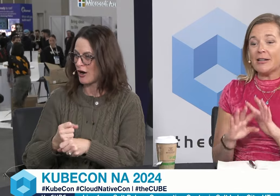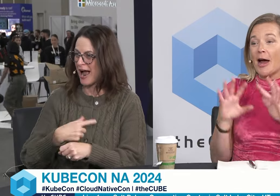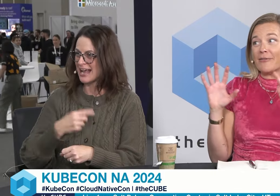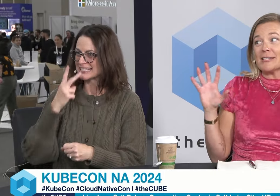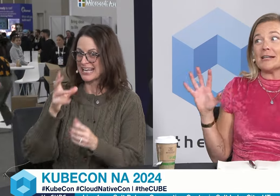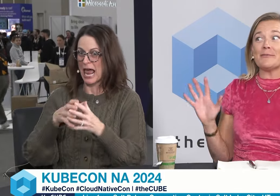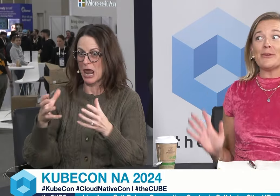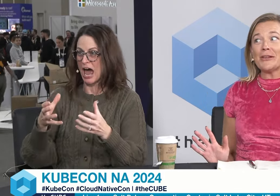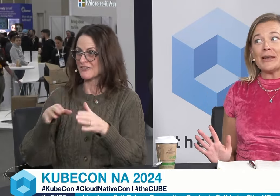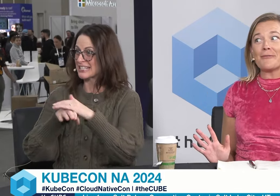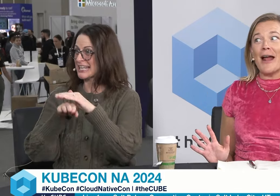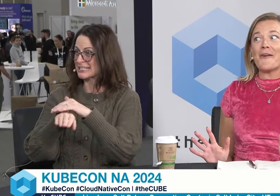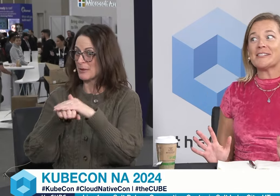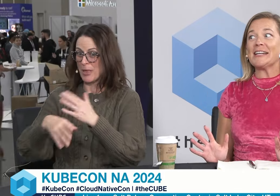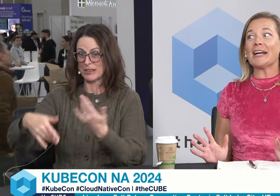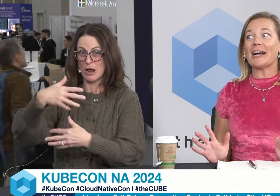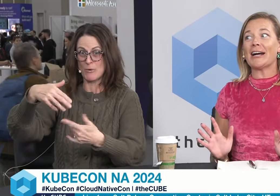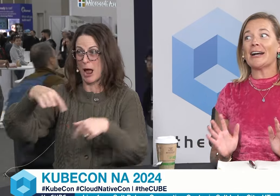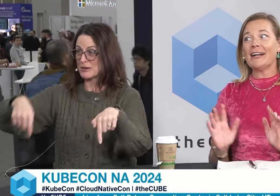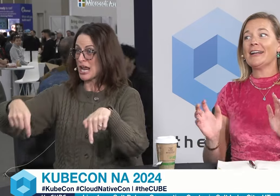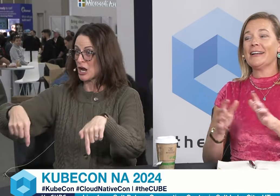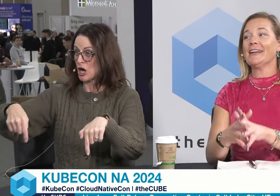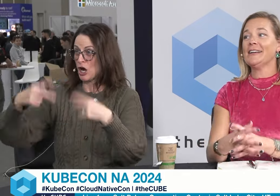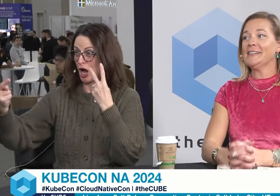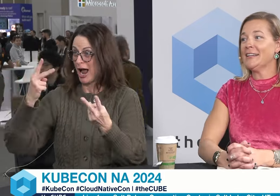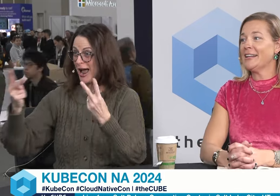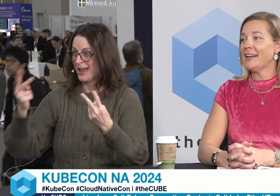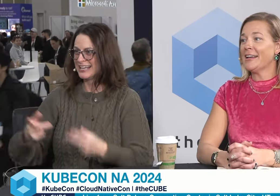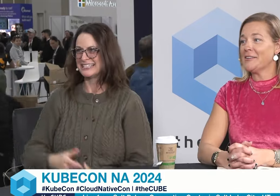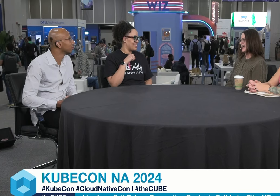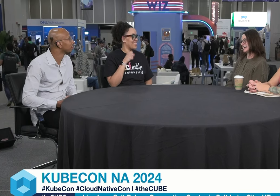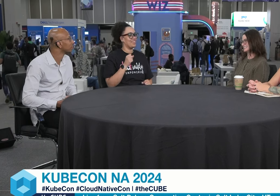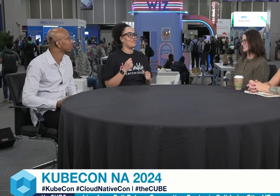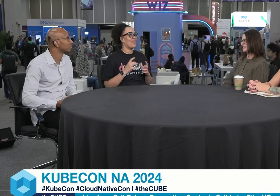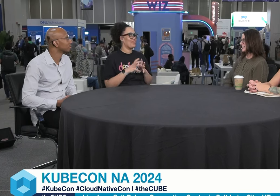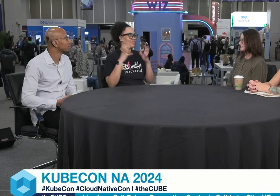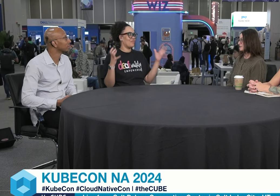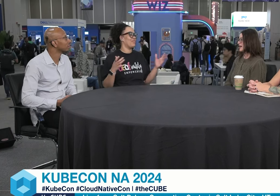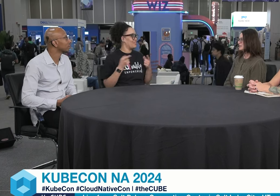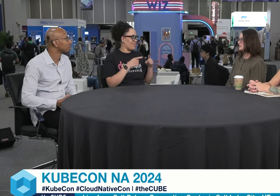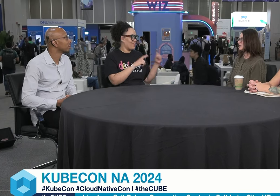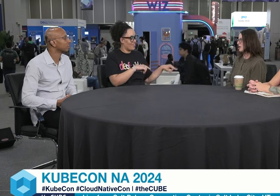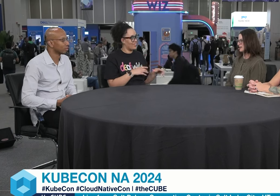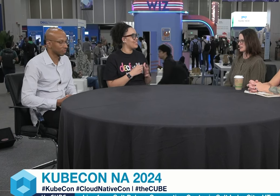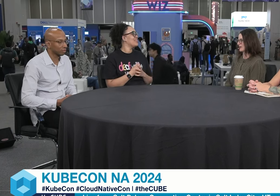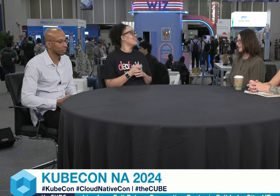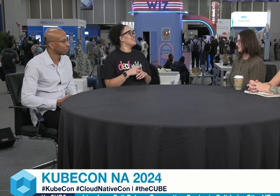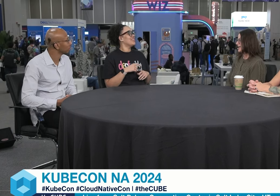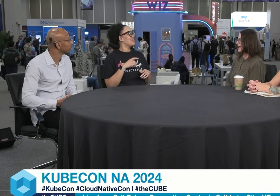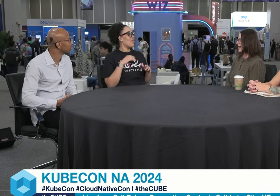I see a lot of accessibility around here. Yes, yes. We've had so much going on.